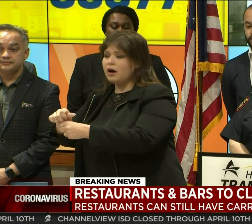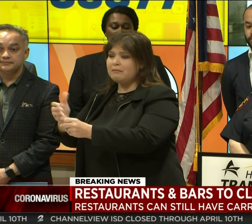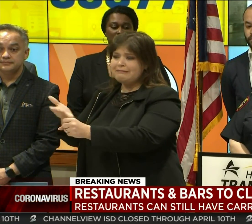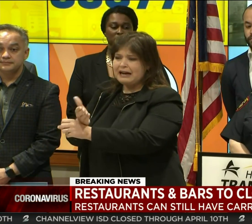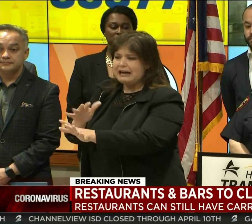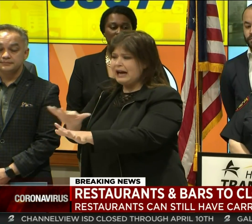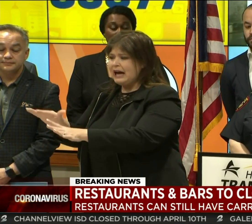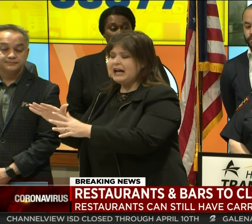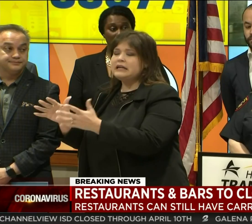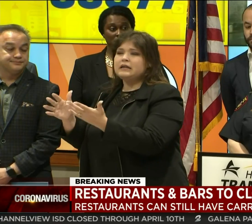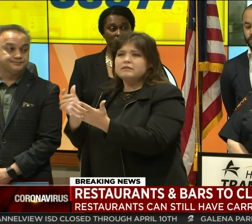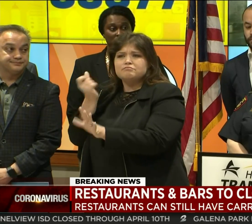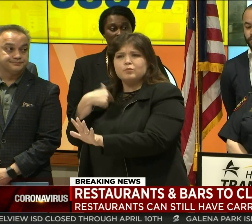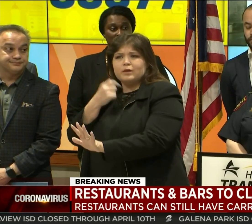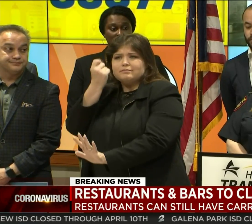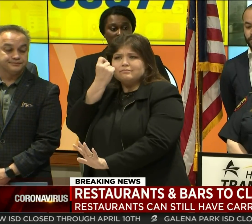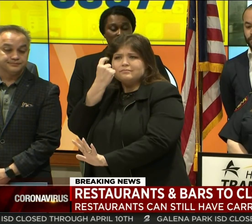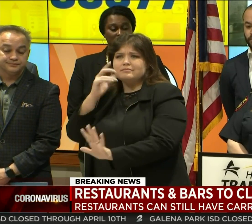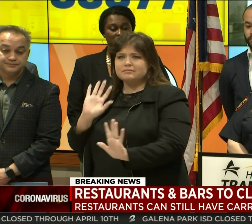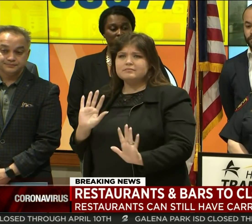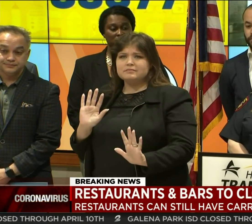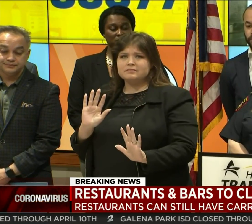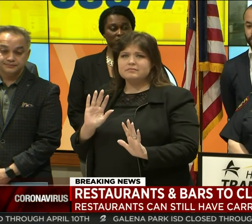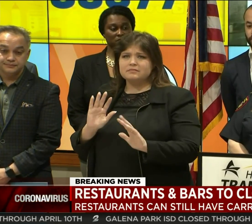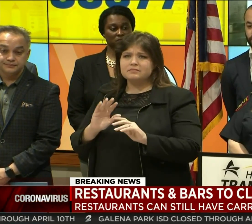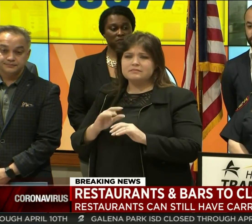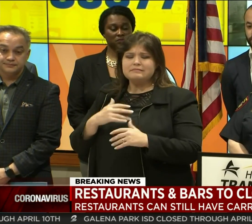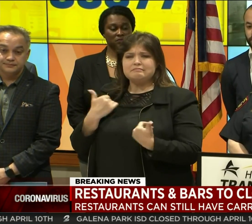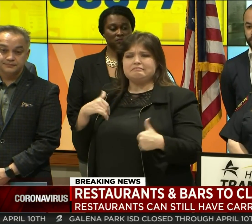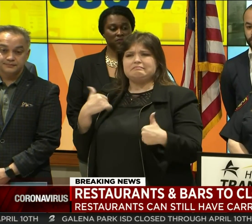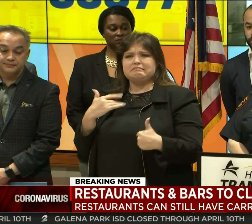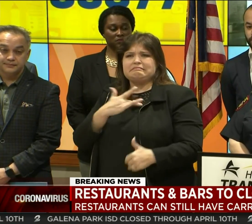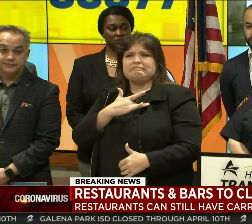LAID OFF OR LOSE JOBS AS A RESULT OF THE DECISION THAT ARE RESULT OF THE DECISION THAT ARE BEING MADE. BEING MADE. I WILL TELL YOU IT IS IMPORTANT